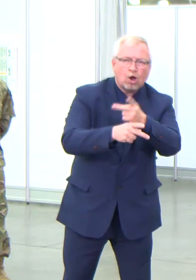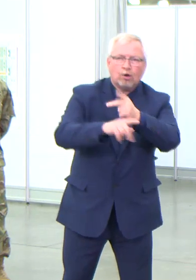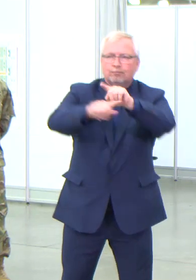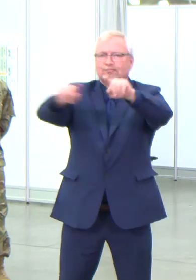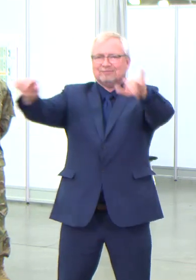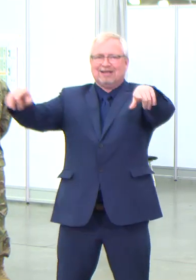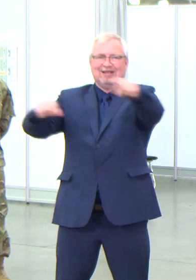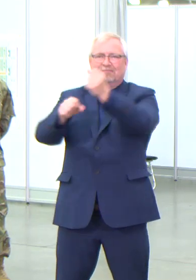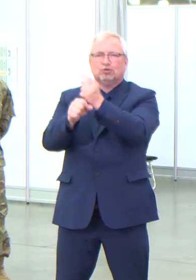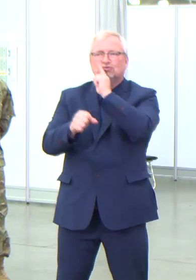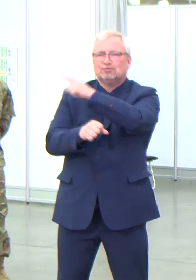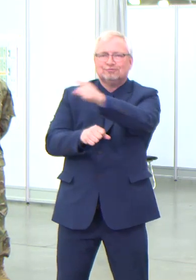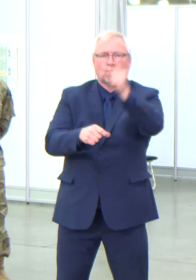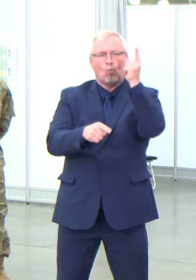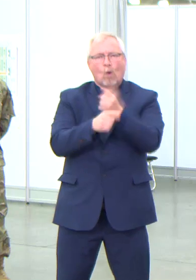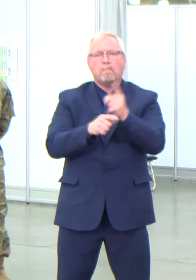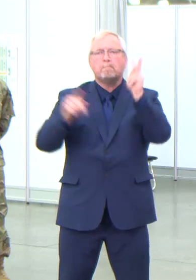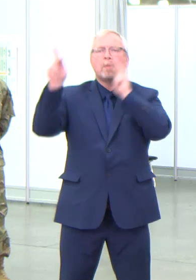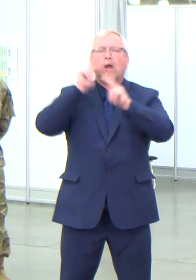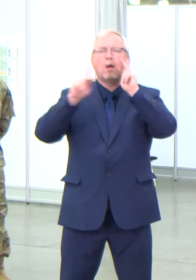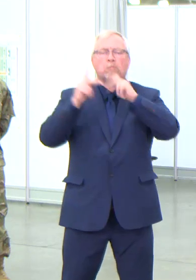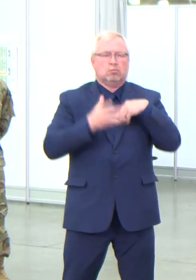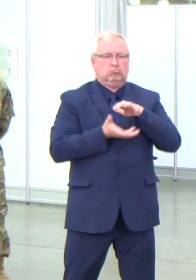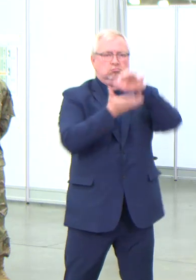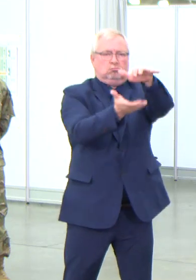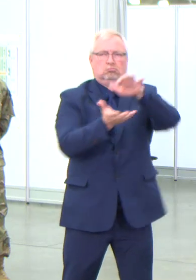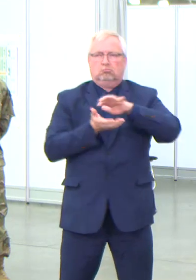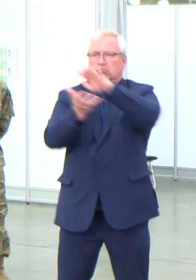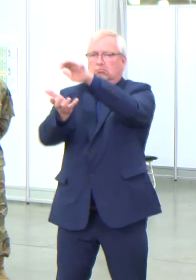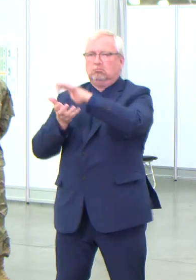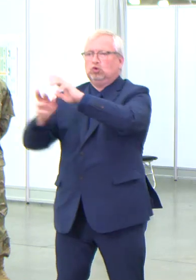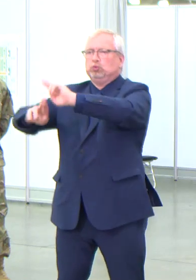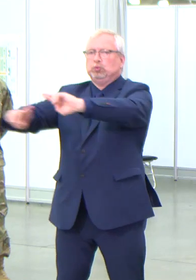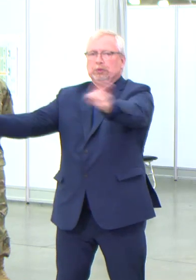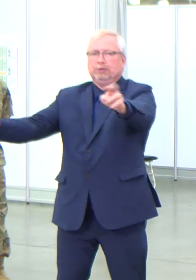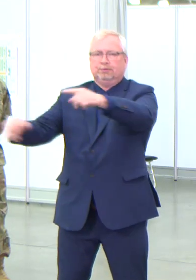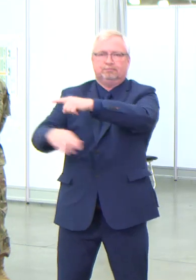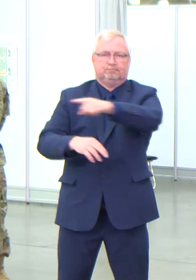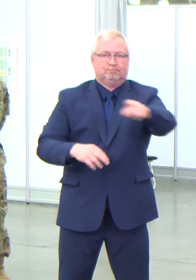doctors, our front line EMS providers, to make sure they are the people who have the right personal protective equipment when they do need to respond.